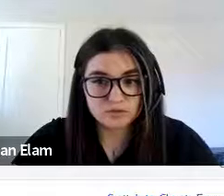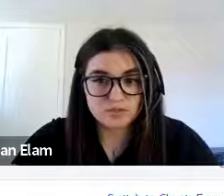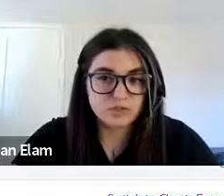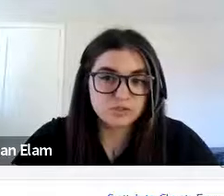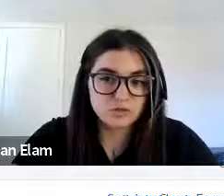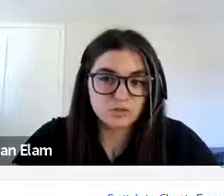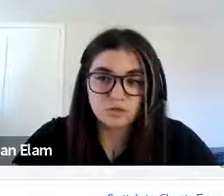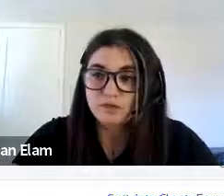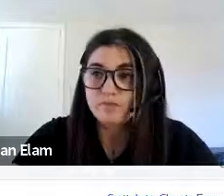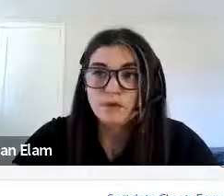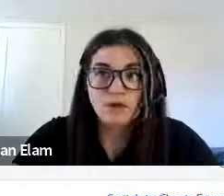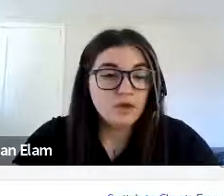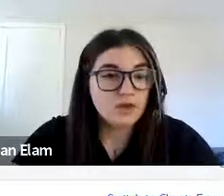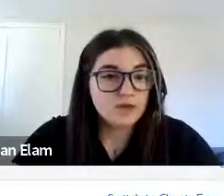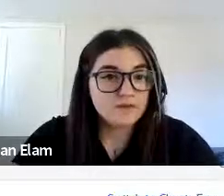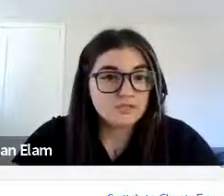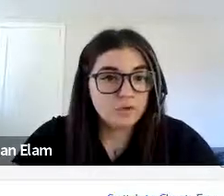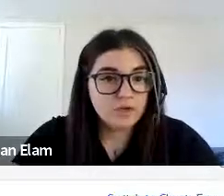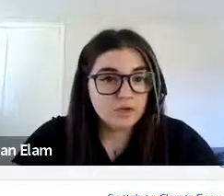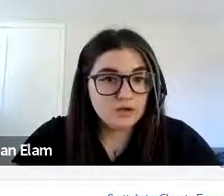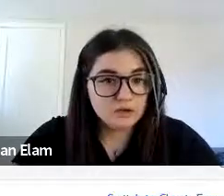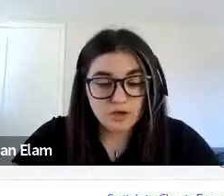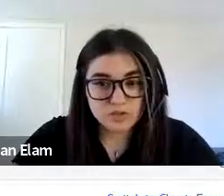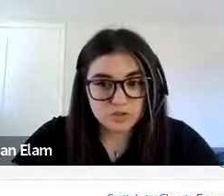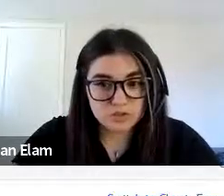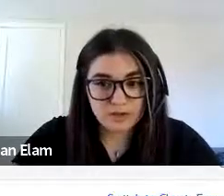two presentations that we're doing. At this point, I'm going to go ahead and switch it